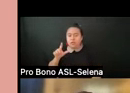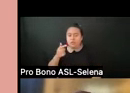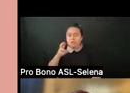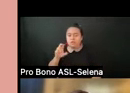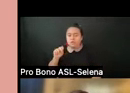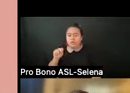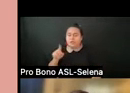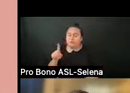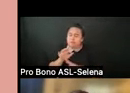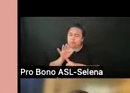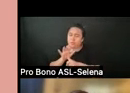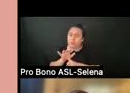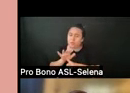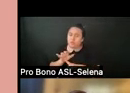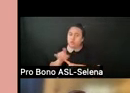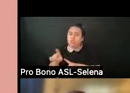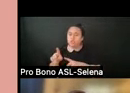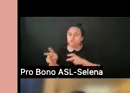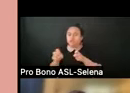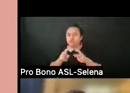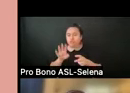We are going to drop her information in the chat.